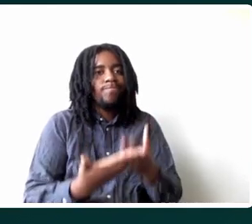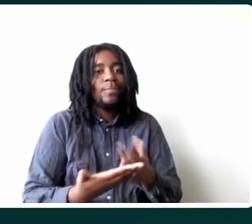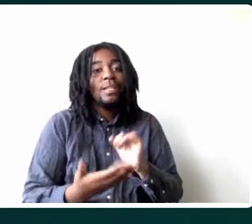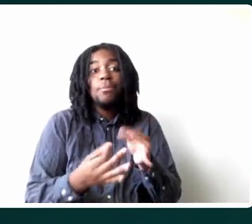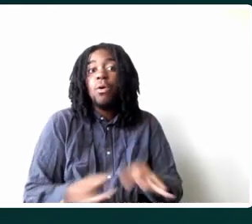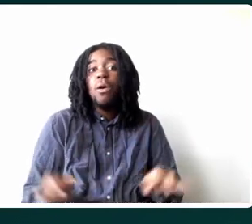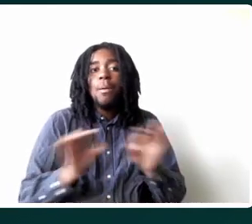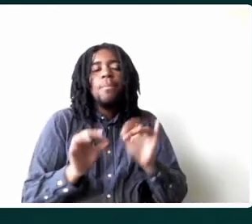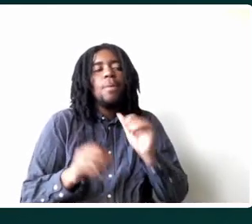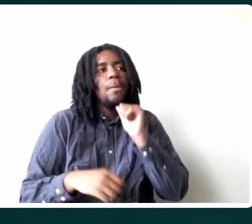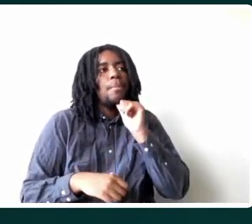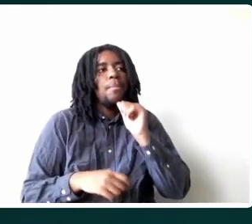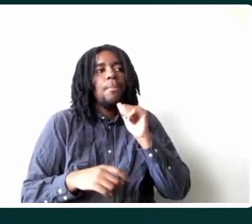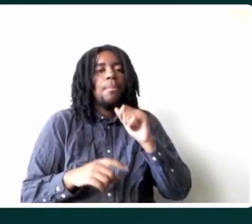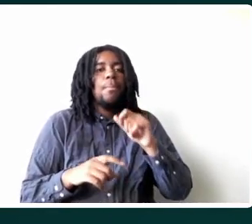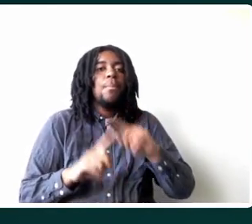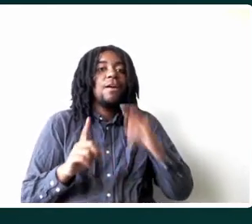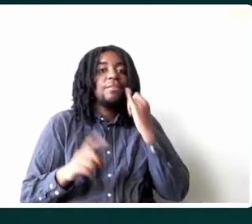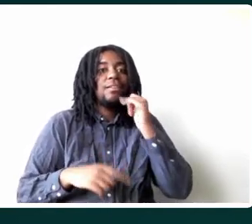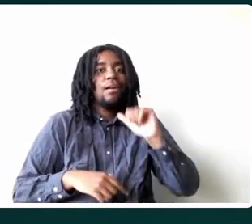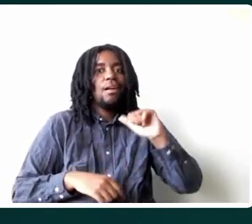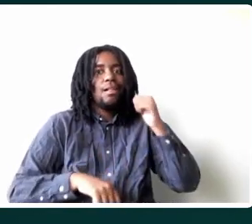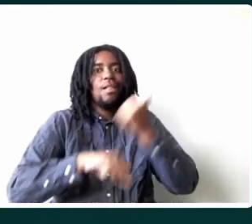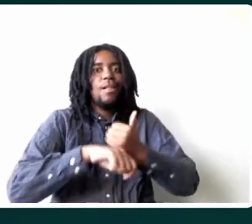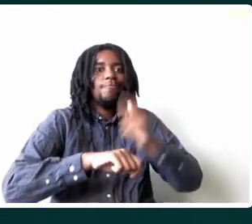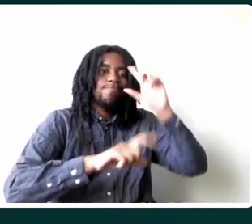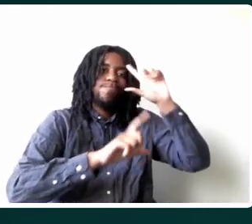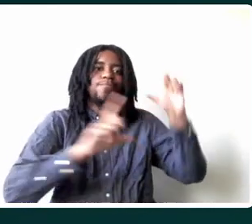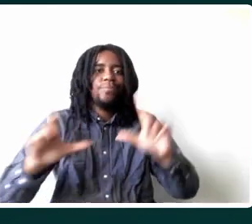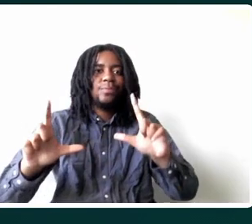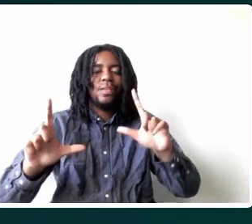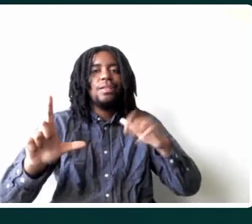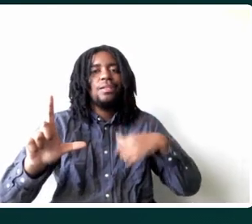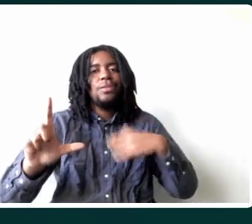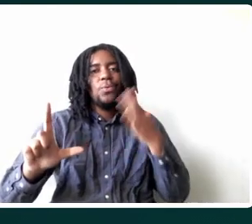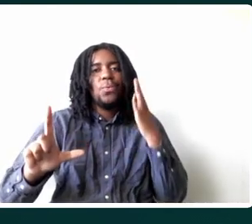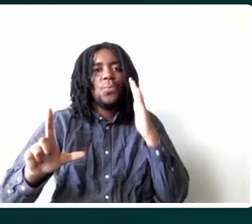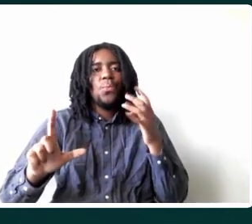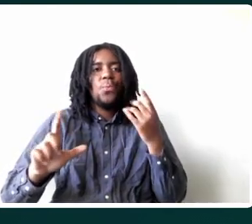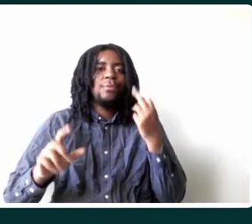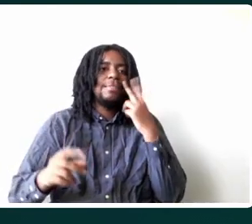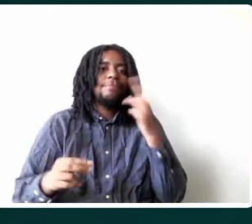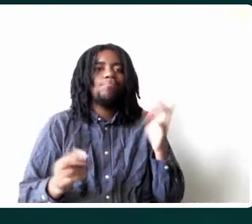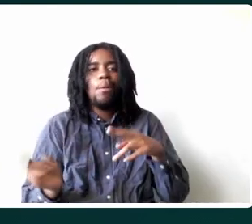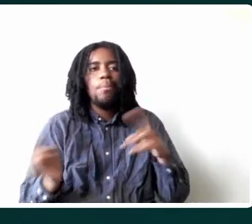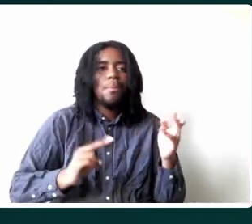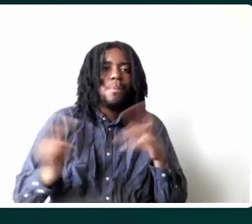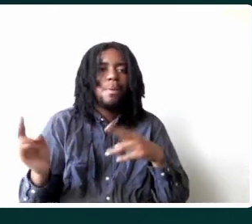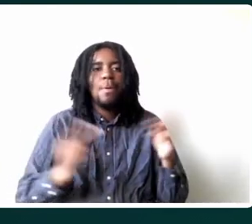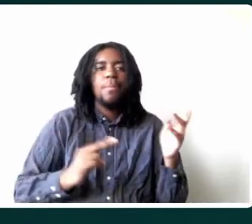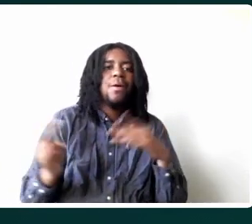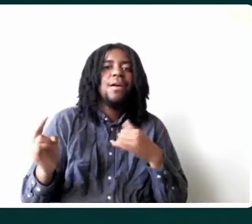it winds up kind of becoming a ping pong battle. And what we found when we first started opening up the discussion groups is that they weren't truly listening to each other